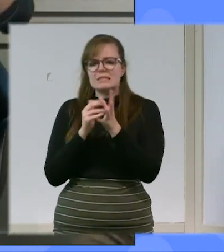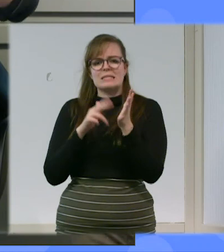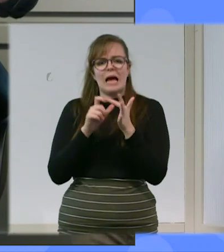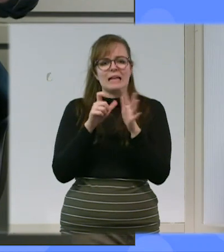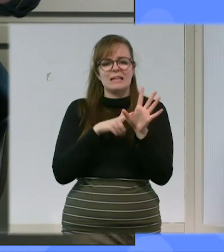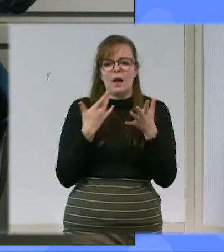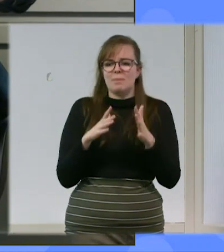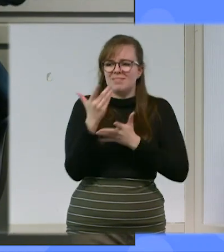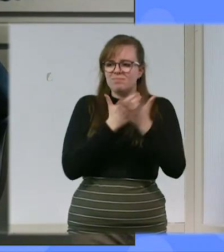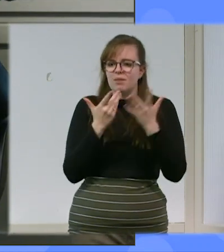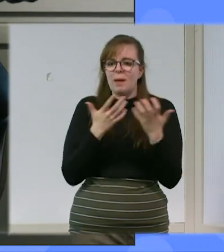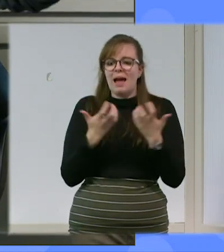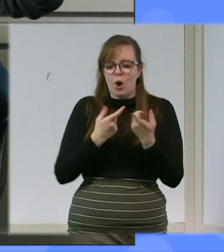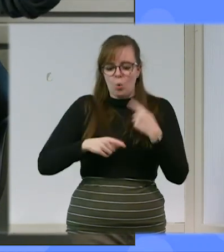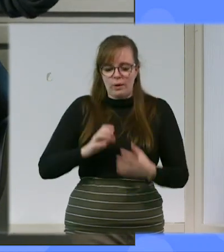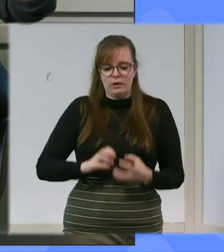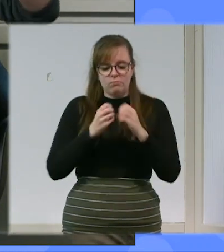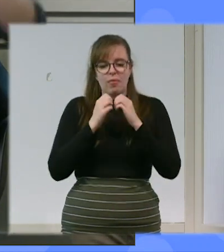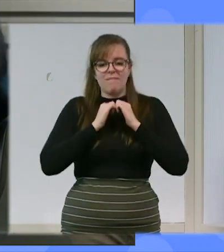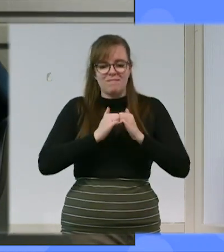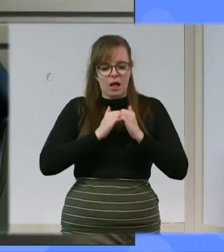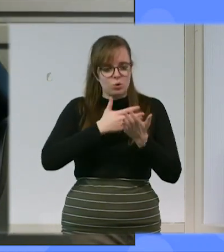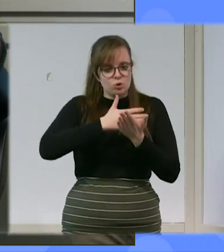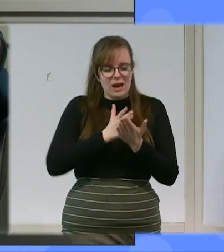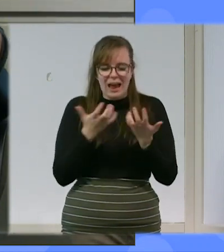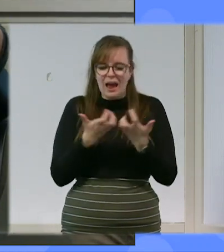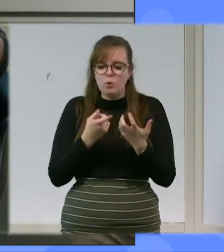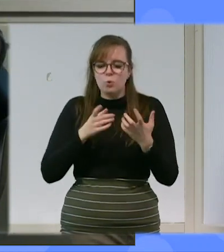how we designed the value share within a firm how do we distribute the money that